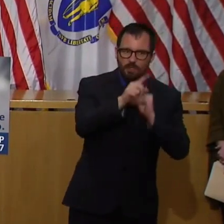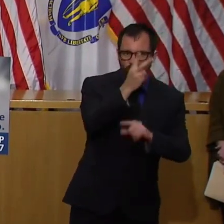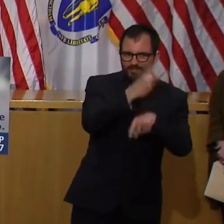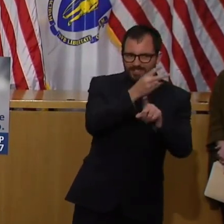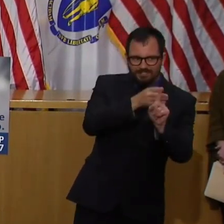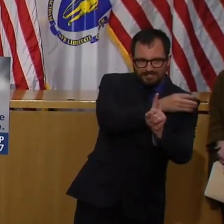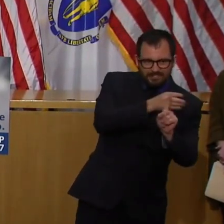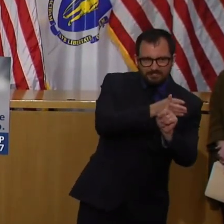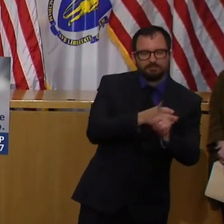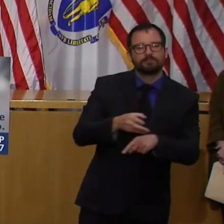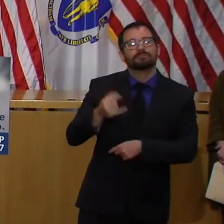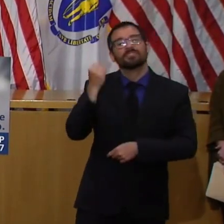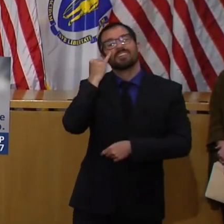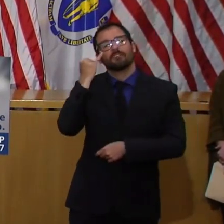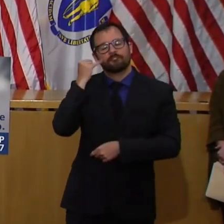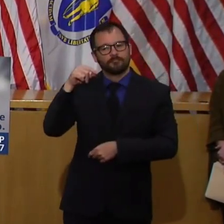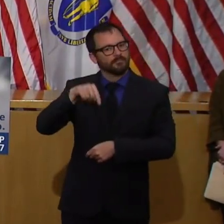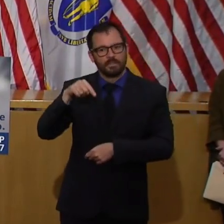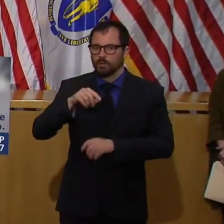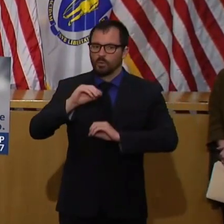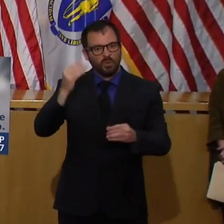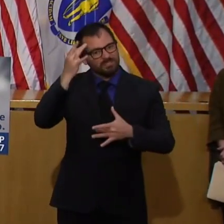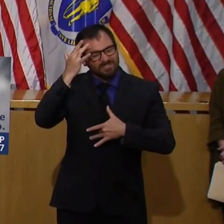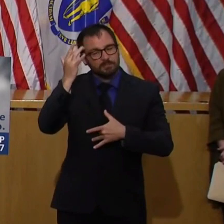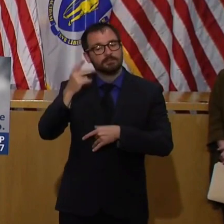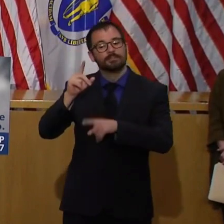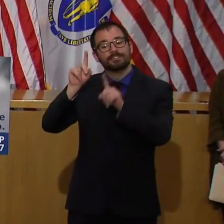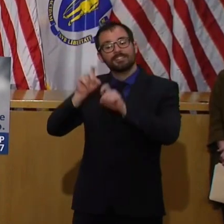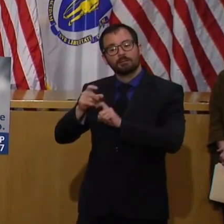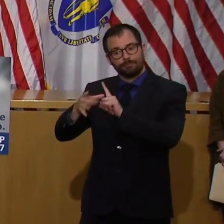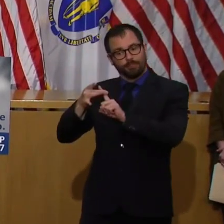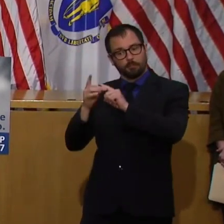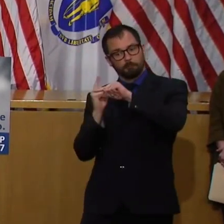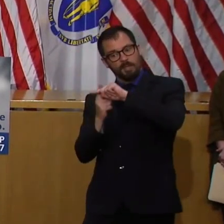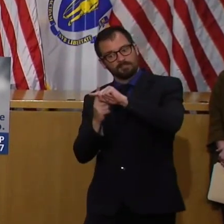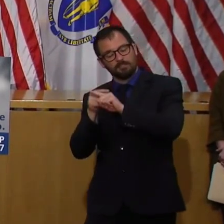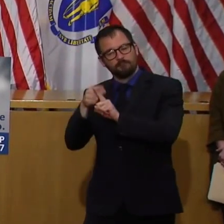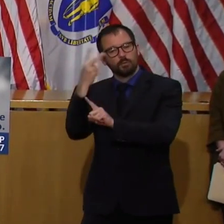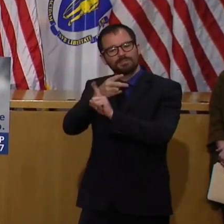THEN WE NEED THOSE PEOPLE TO PICK UP THE PHONE. WE WANT THEM TO KNOW WHY THEY